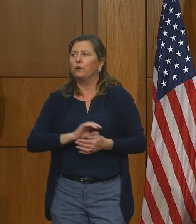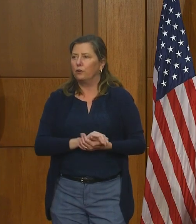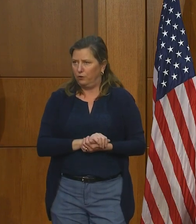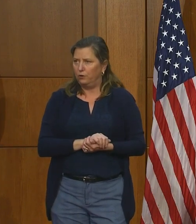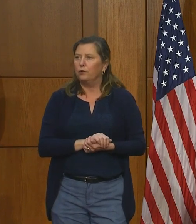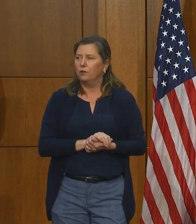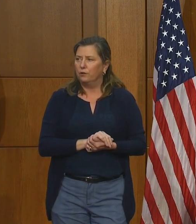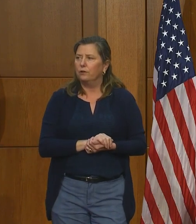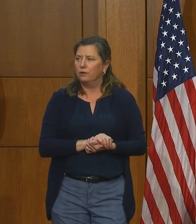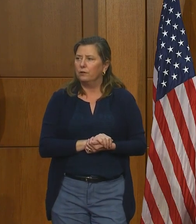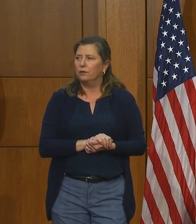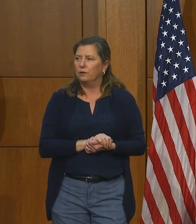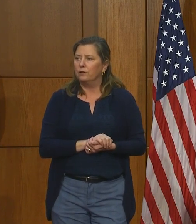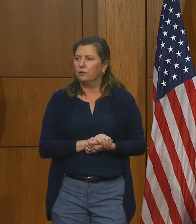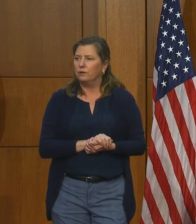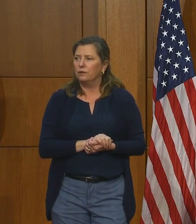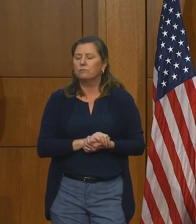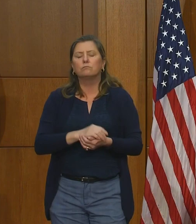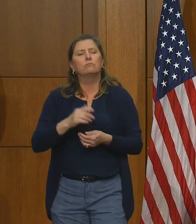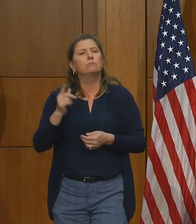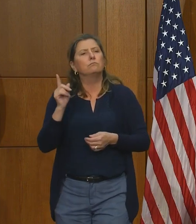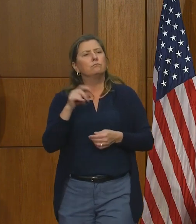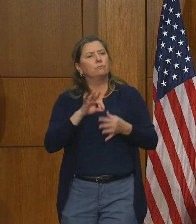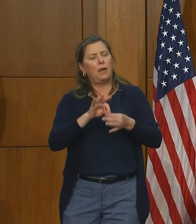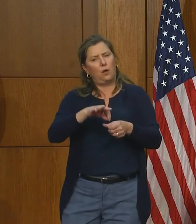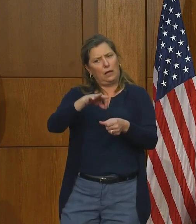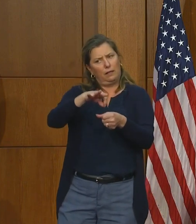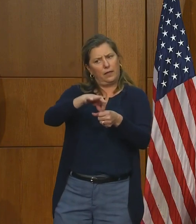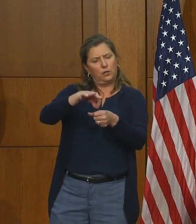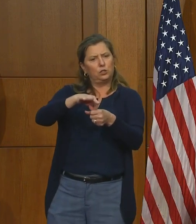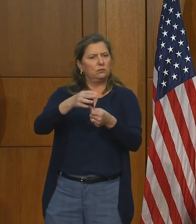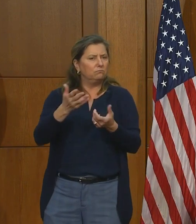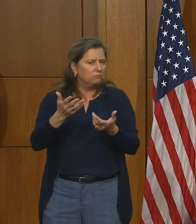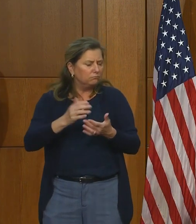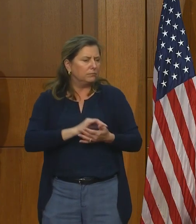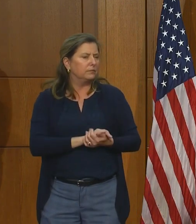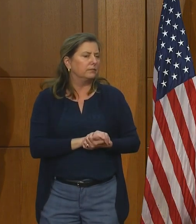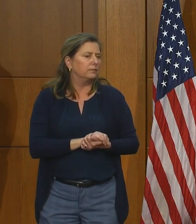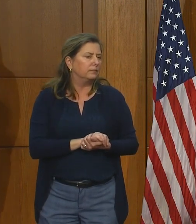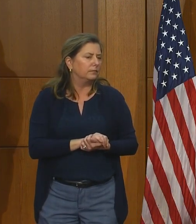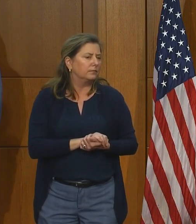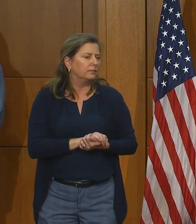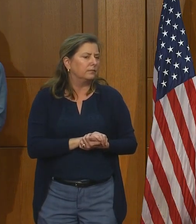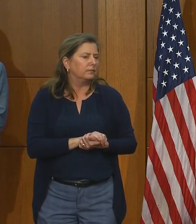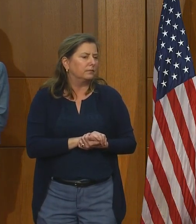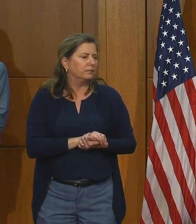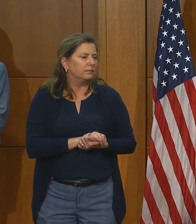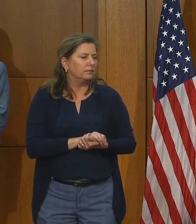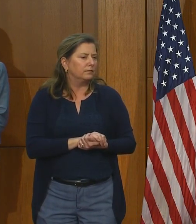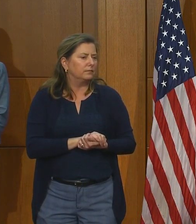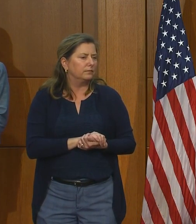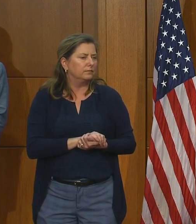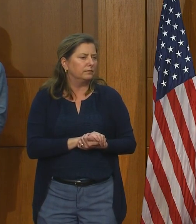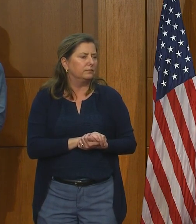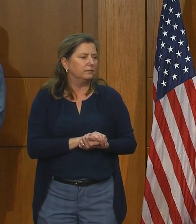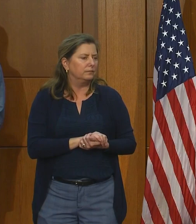THE BRISTOL HERALD COURIER. YEAH THANK YOU GOVERNOR I WANT TO ASK ABOUT THE ELECTION WHAT